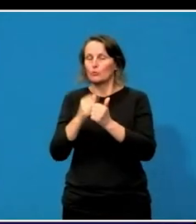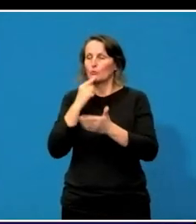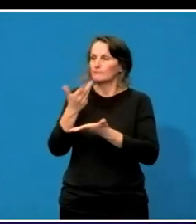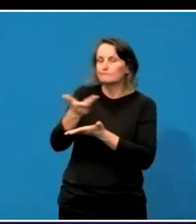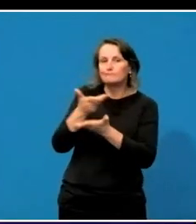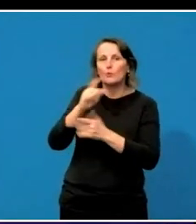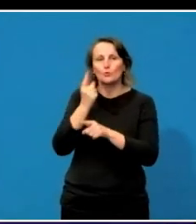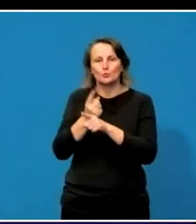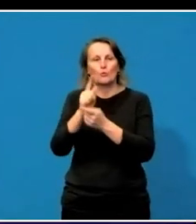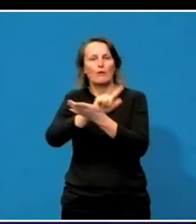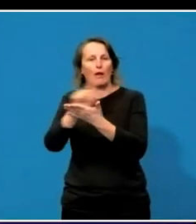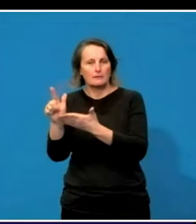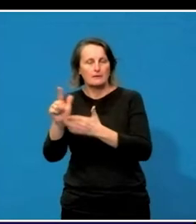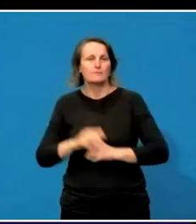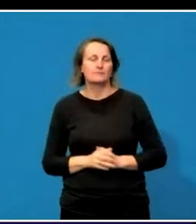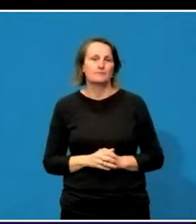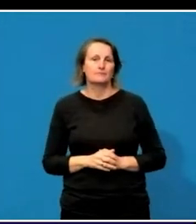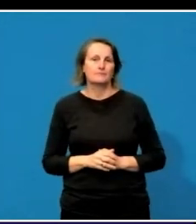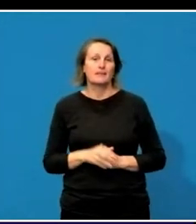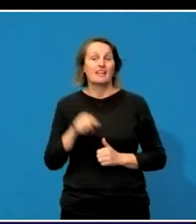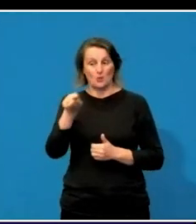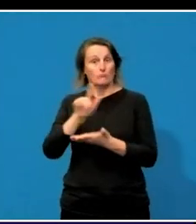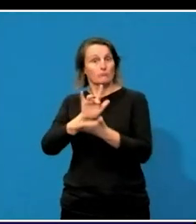All this will occur prior to the public release of any documents.